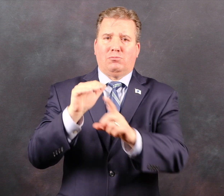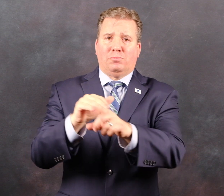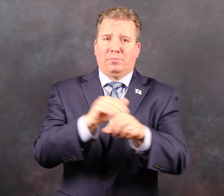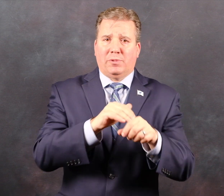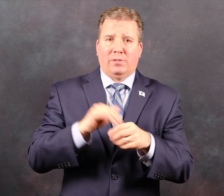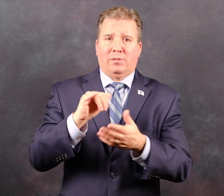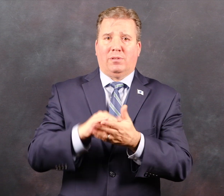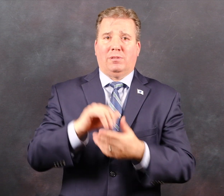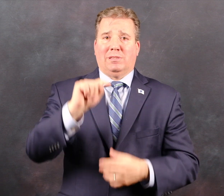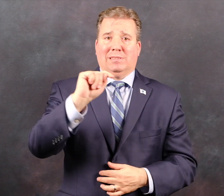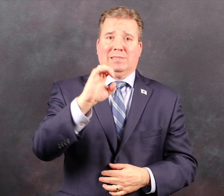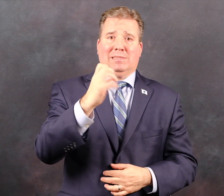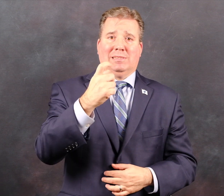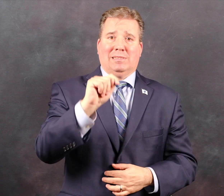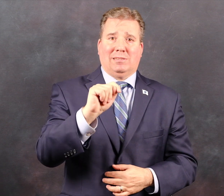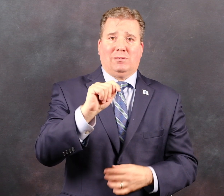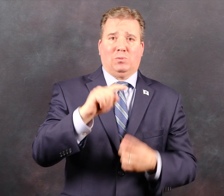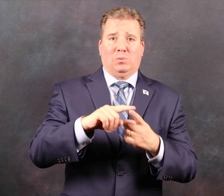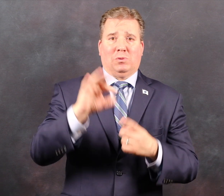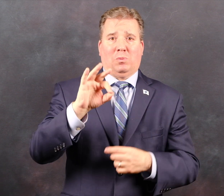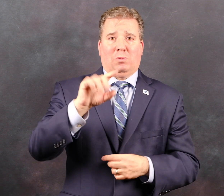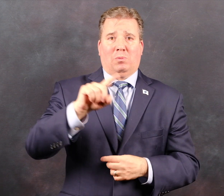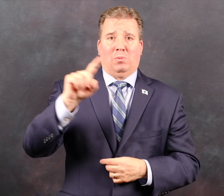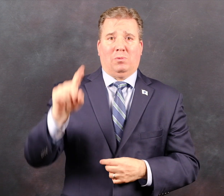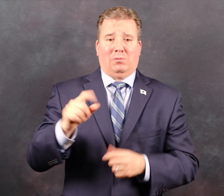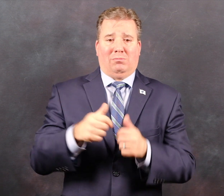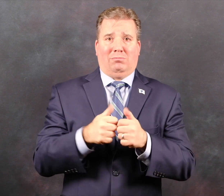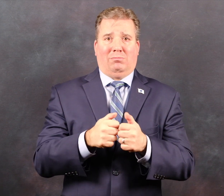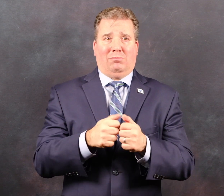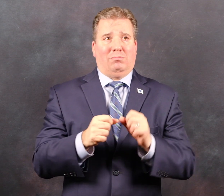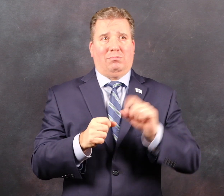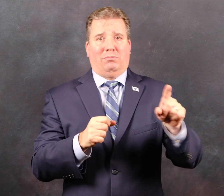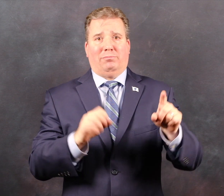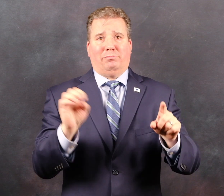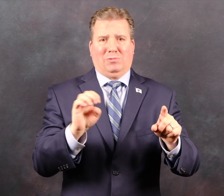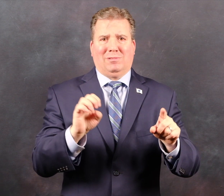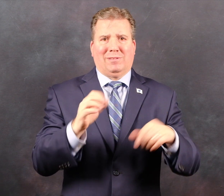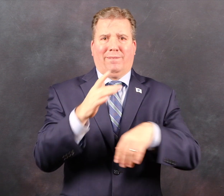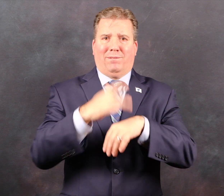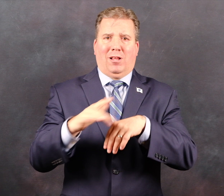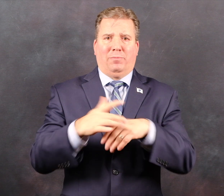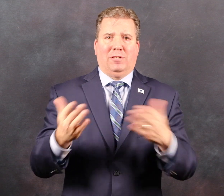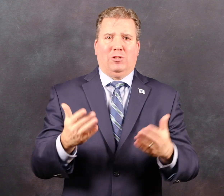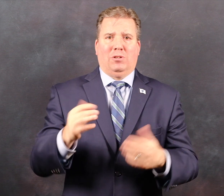Again, I would like to remind everyone that text-to-911 service is available throughout Massachusetts.